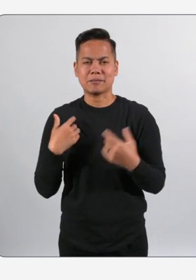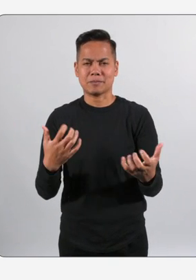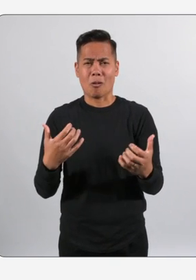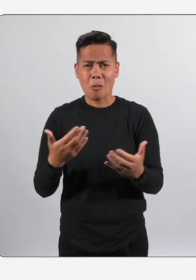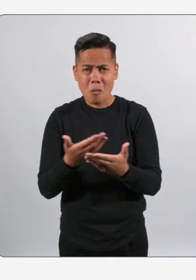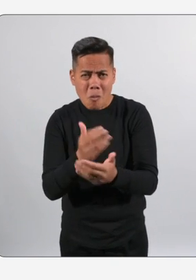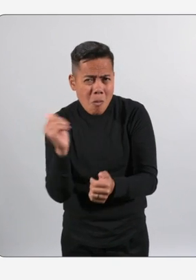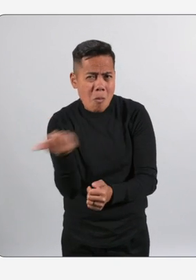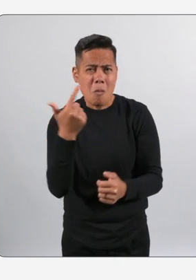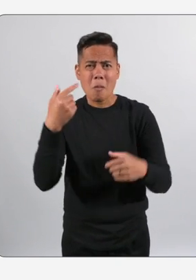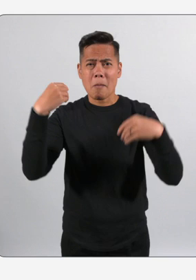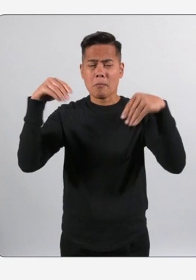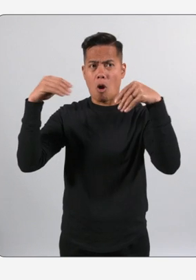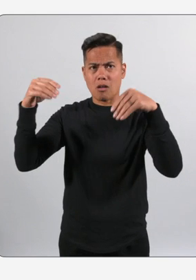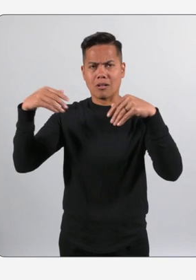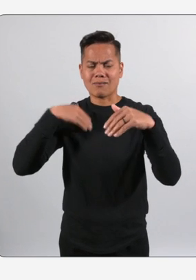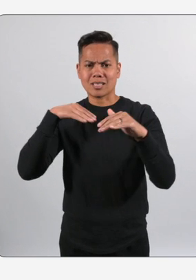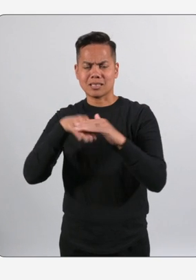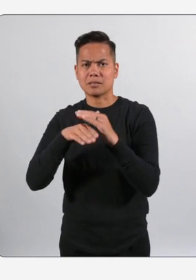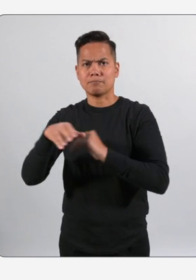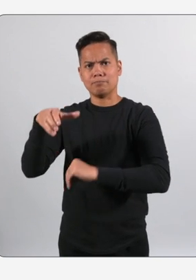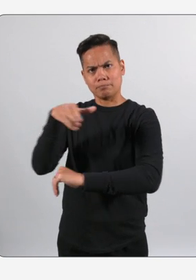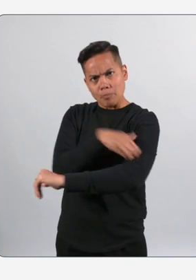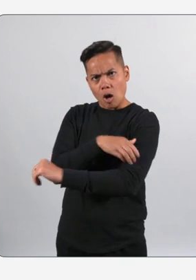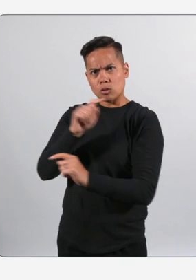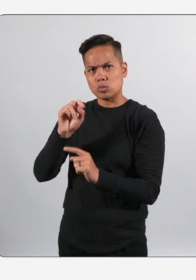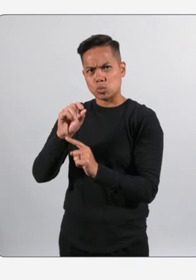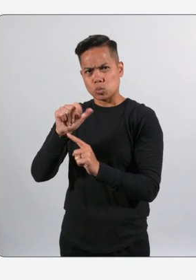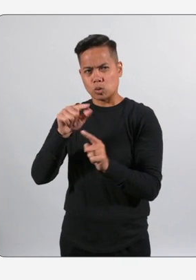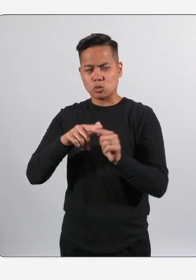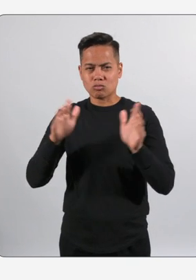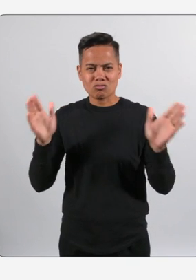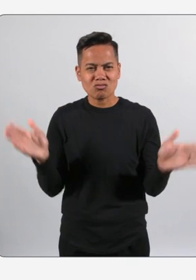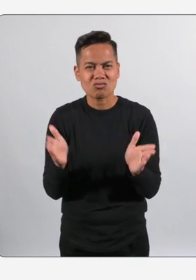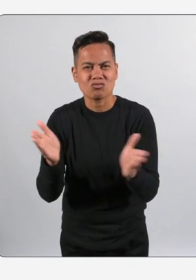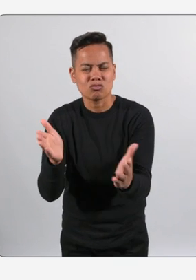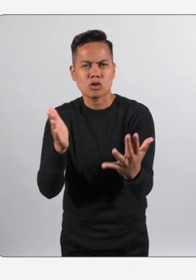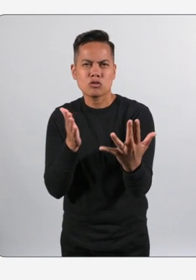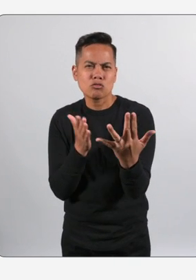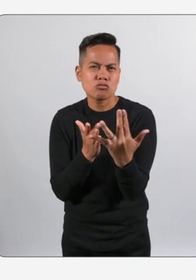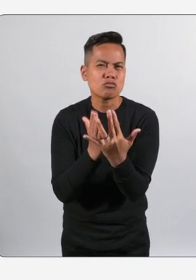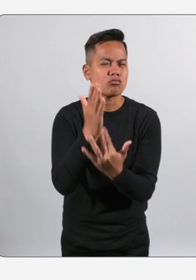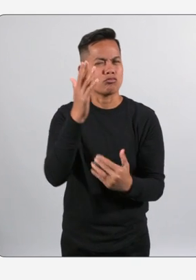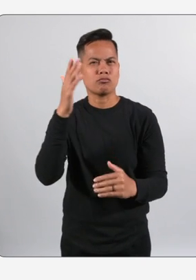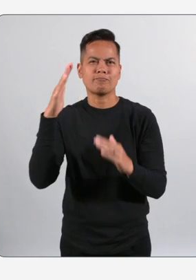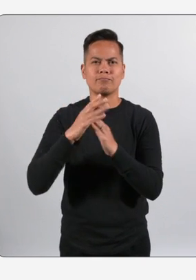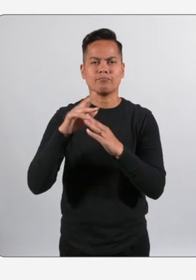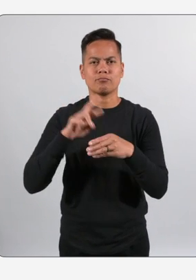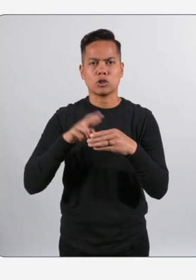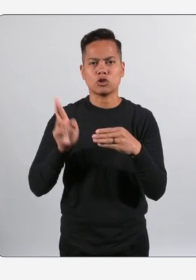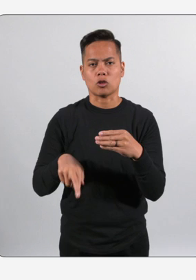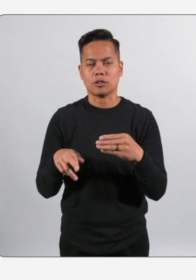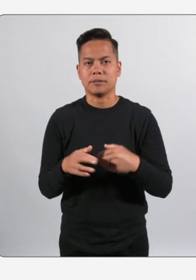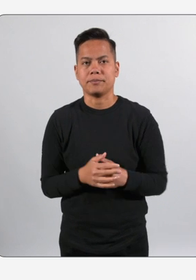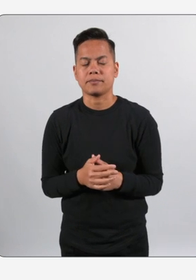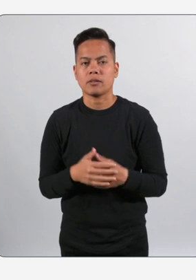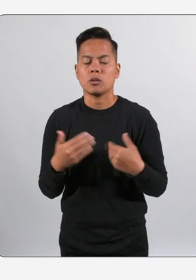access to more powerful tools that make it easier to drive better results. This is a game changer for SMBs,